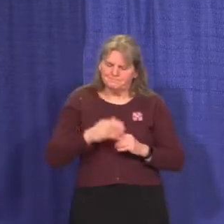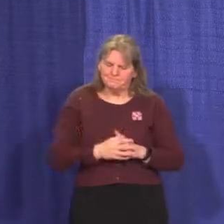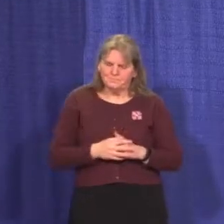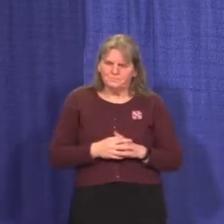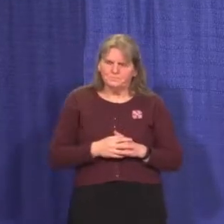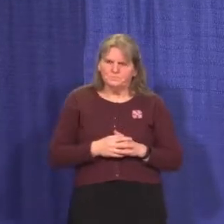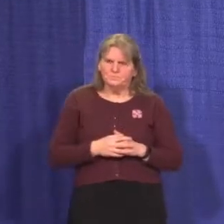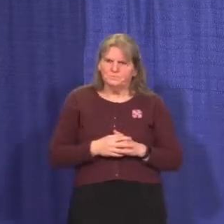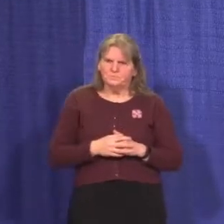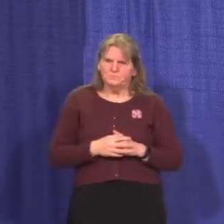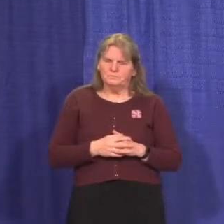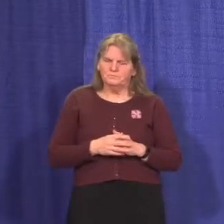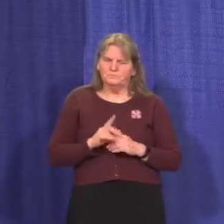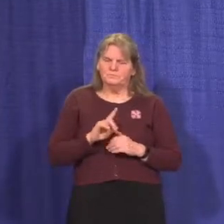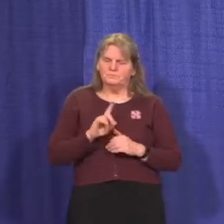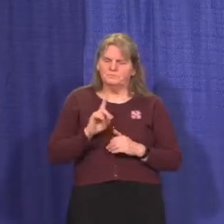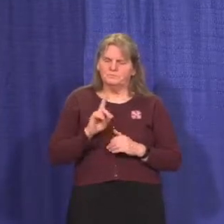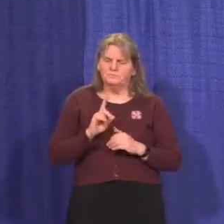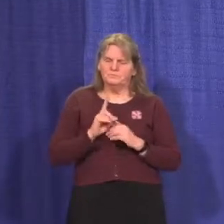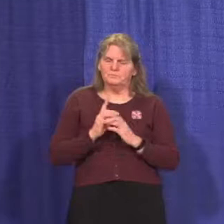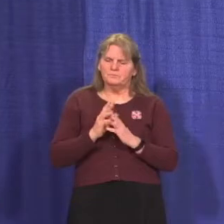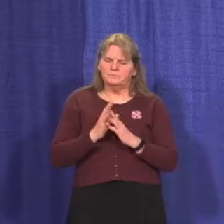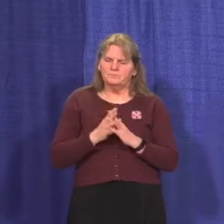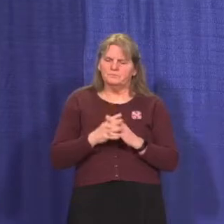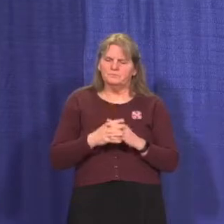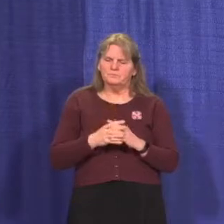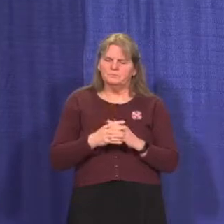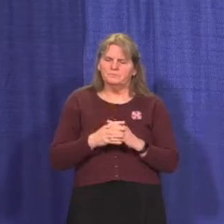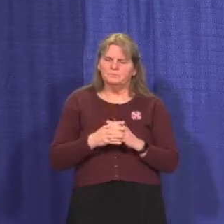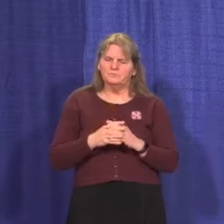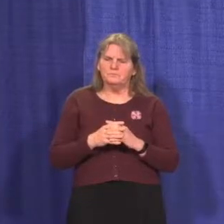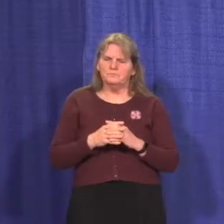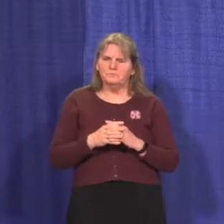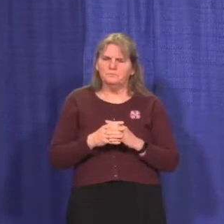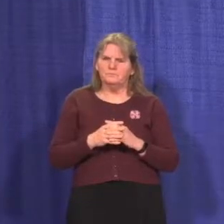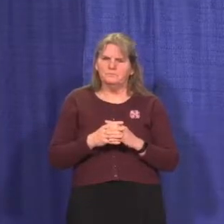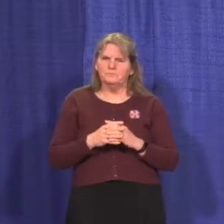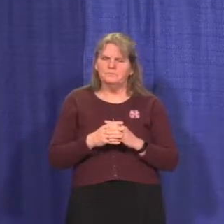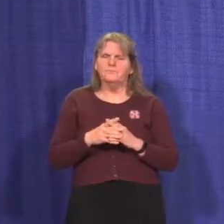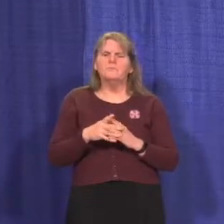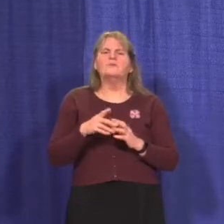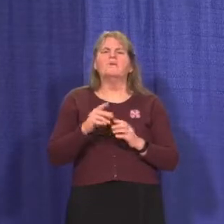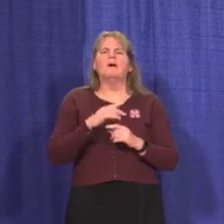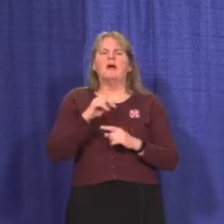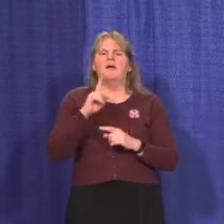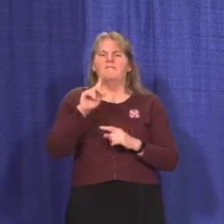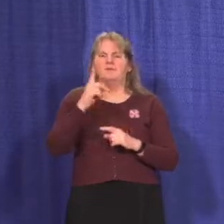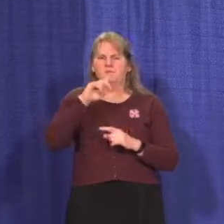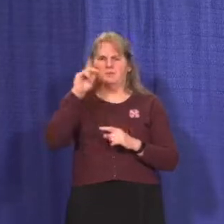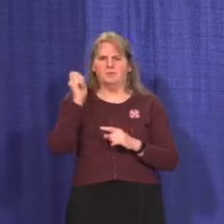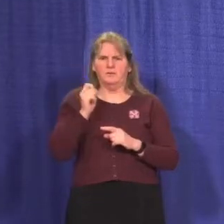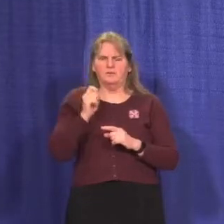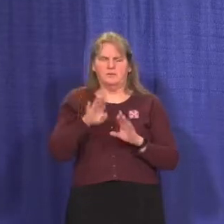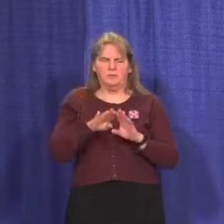pertains to the question of easing restrictions. Four weeks into no active cases